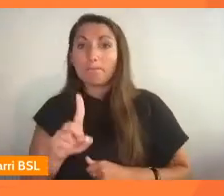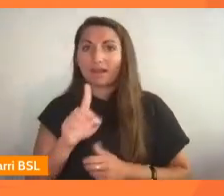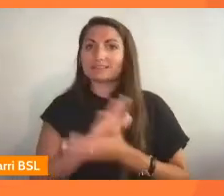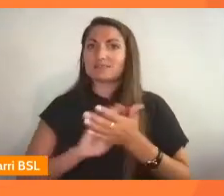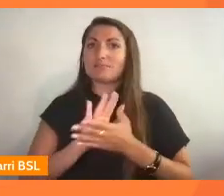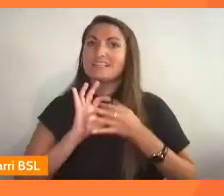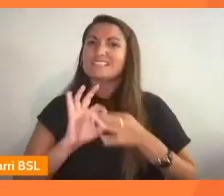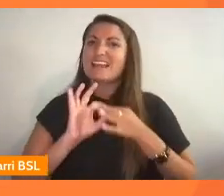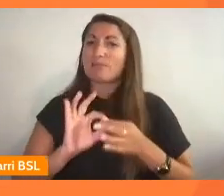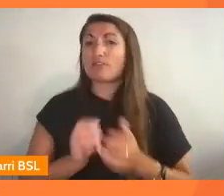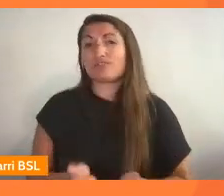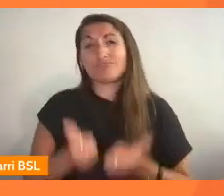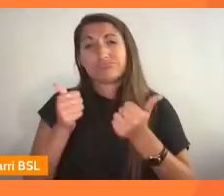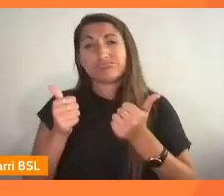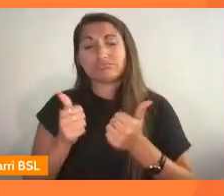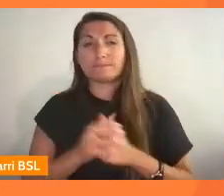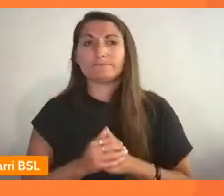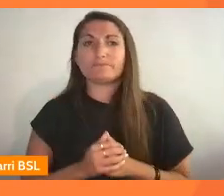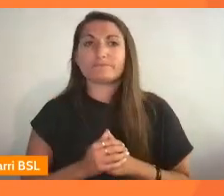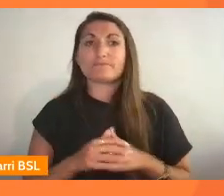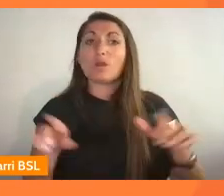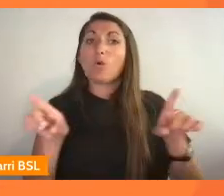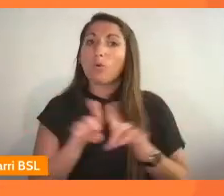I think also it's about me staying in that space of looking at